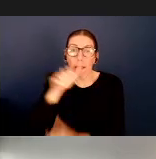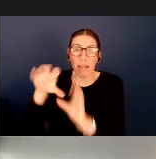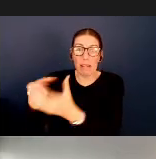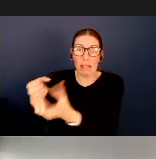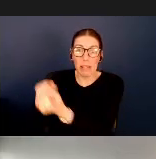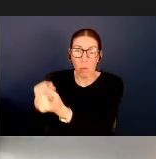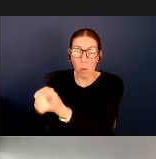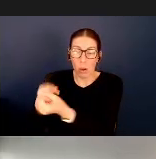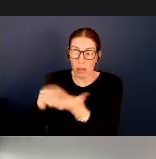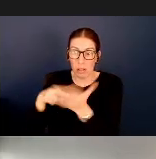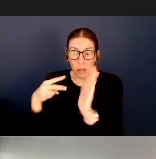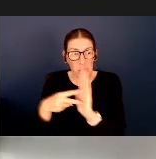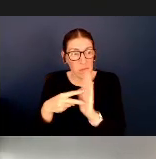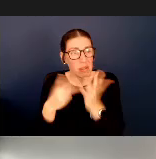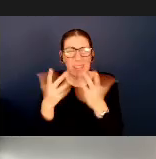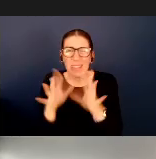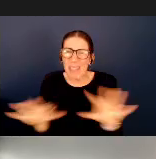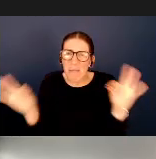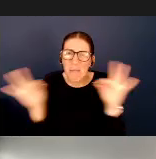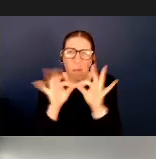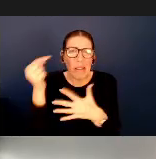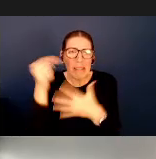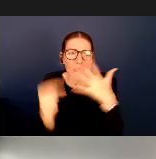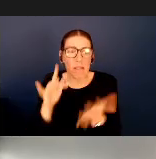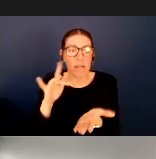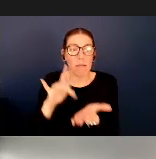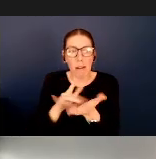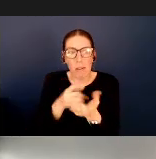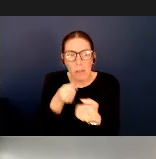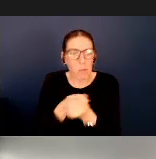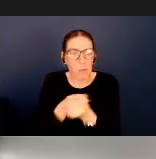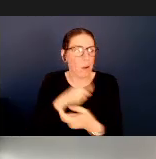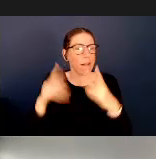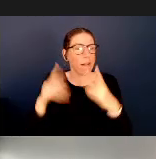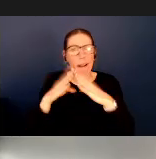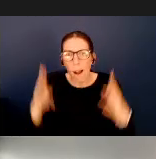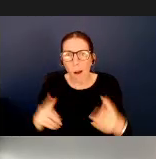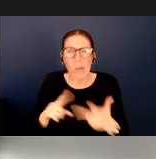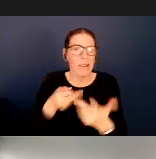actually matter. Medical appointments, housing, financial supports. We're currently supporting